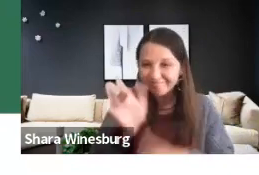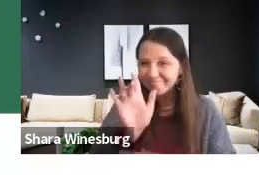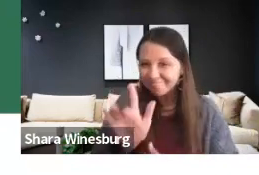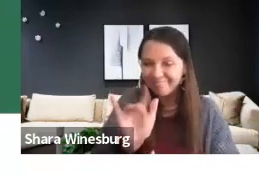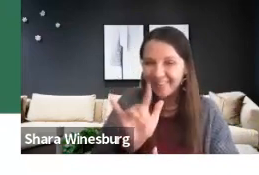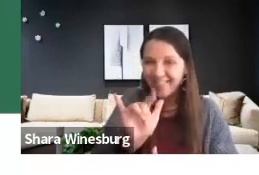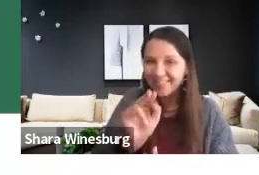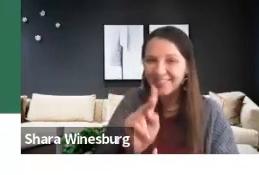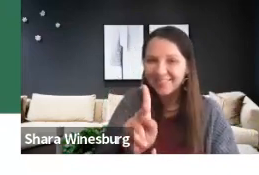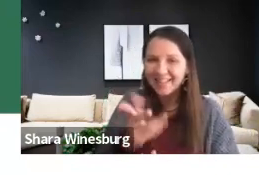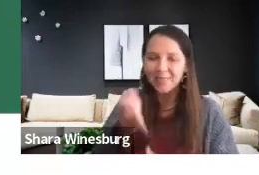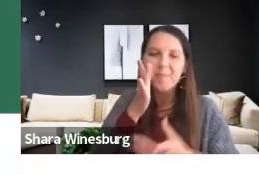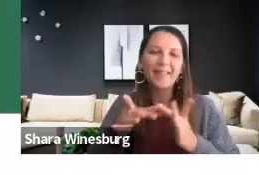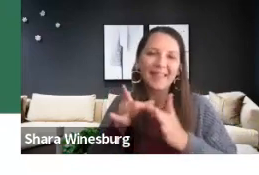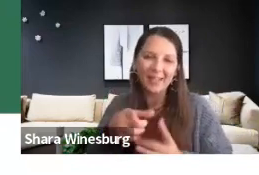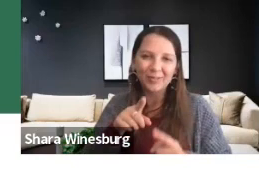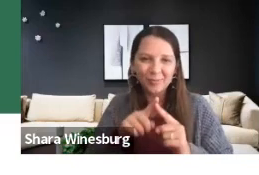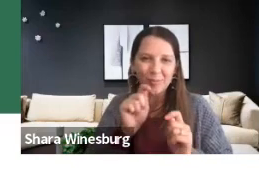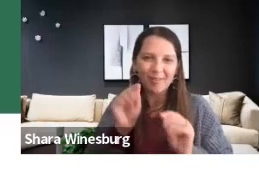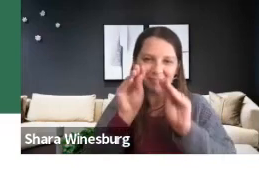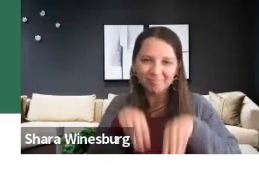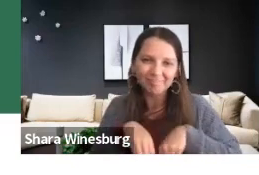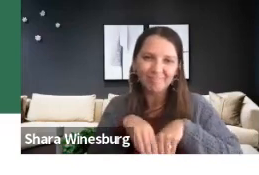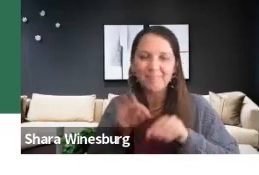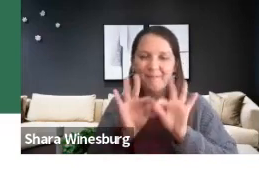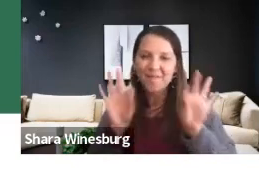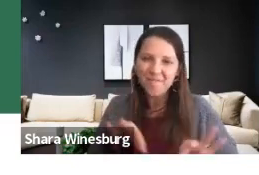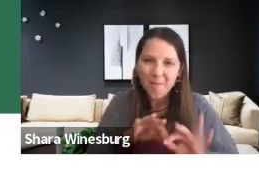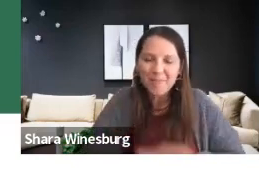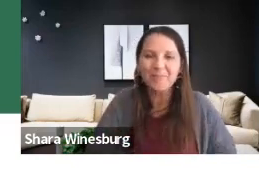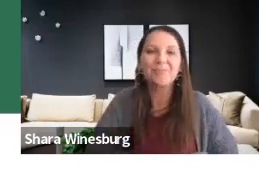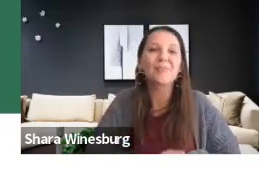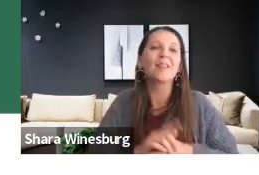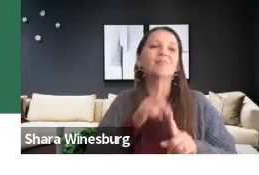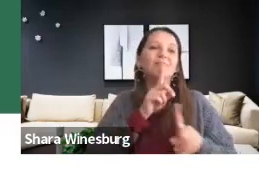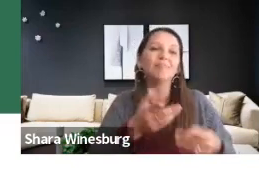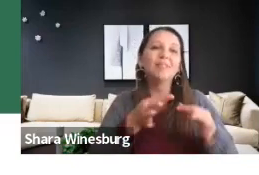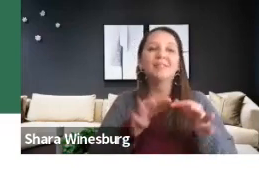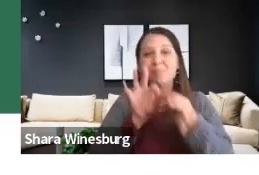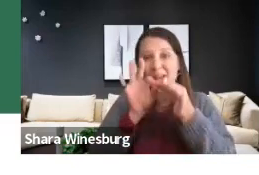and if you're ready just go ahead and click that registration link that will lead you to the registration form